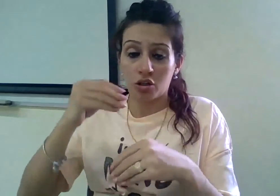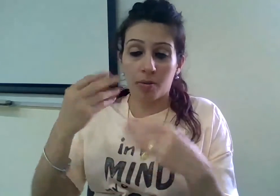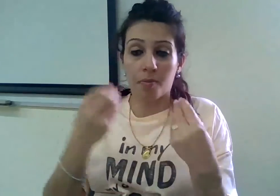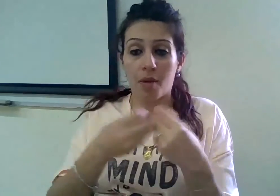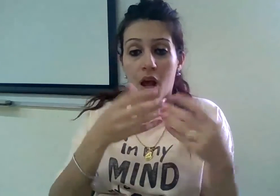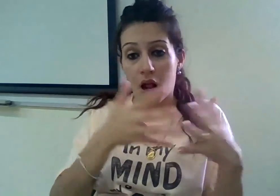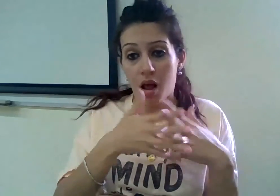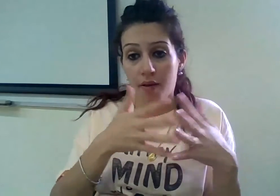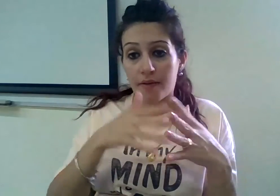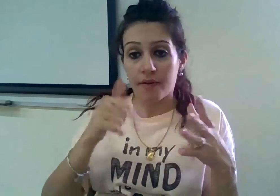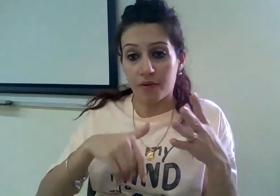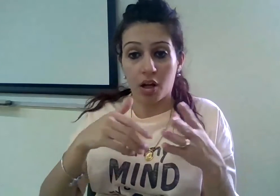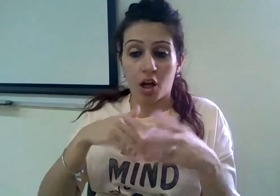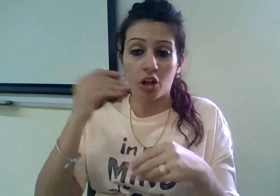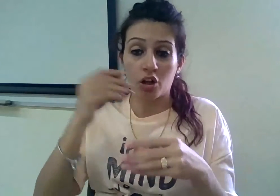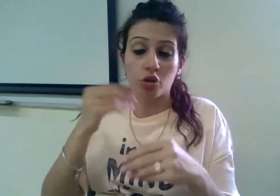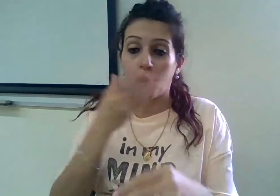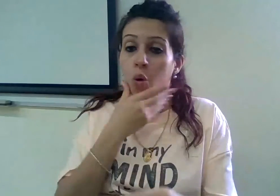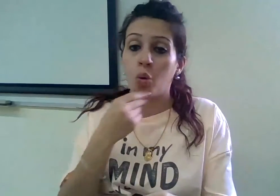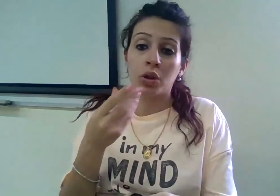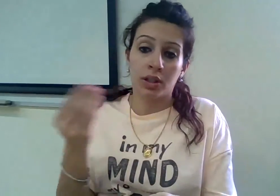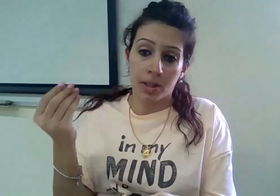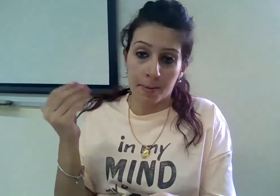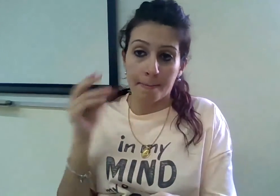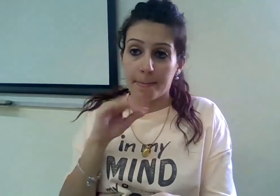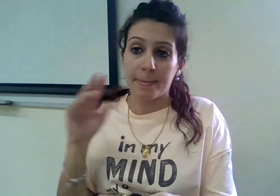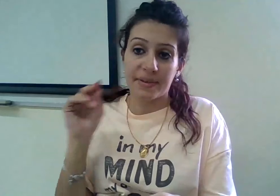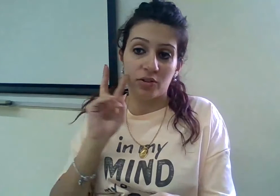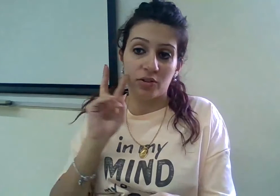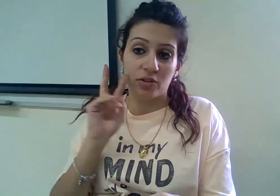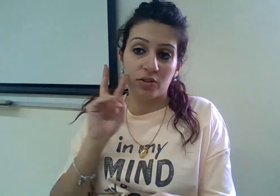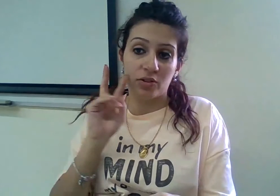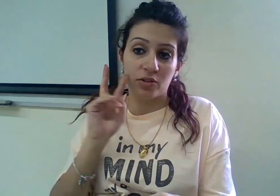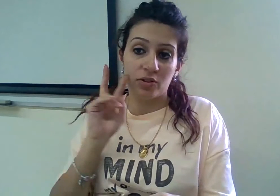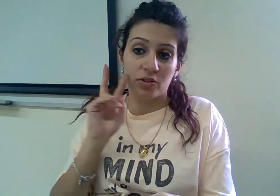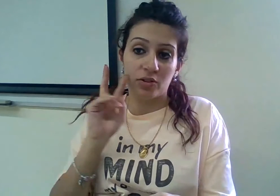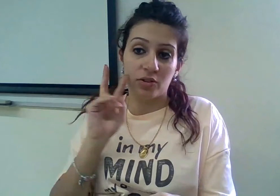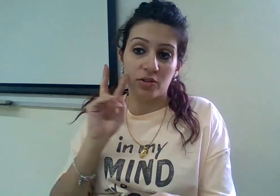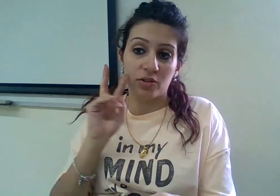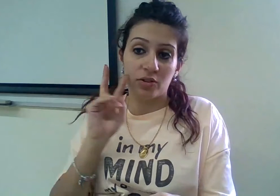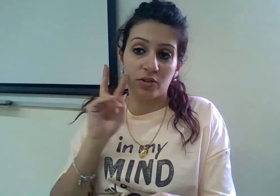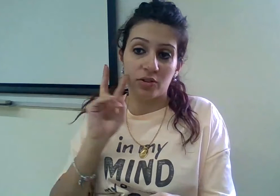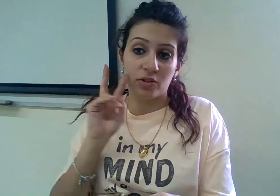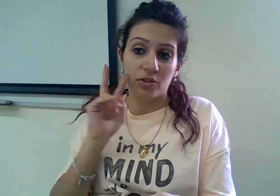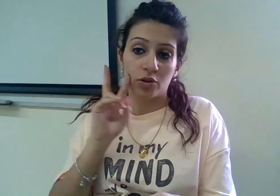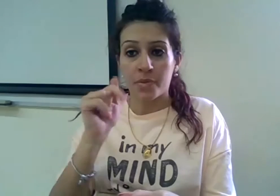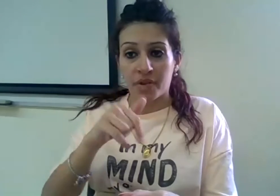I think Eszter replied to that question in the chat